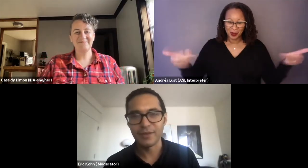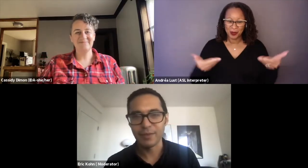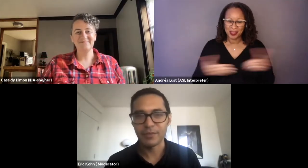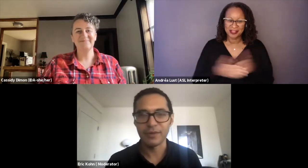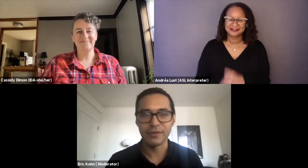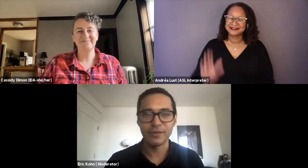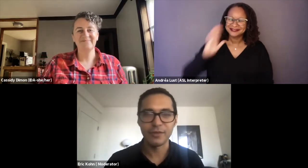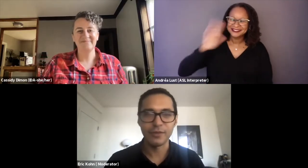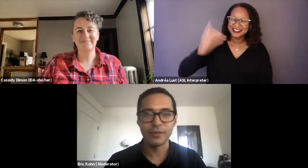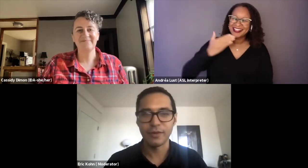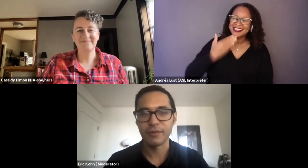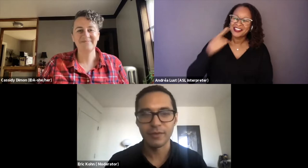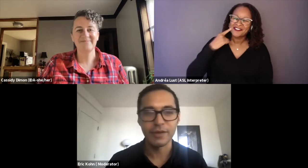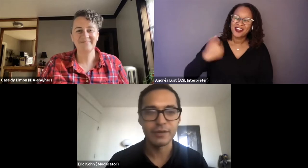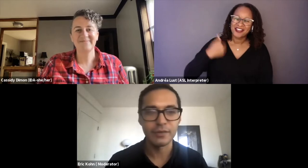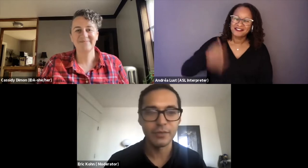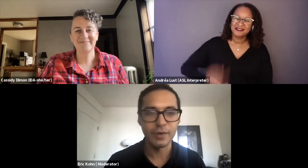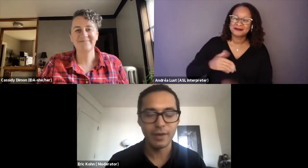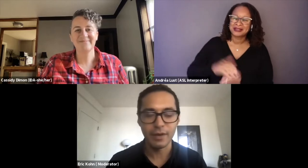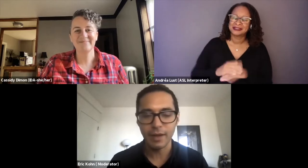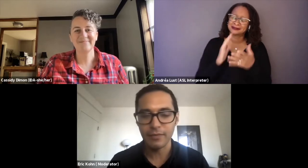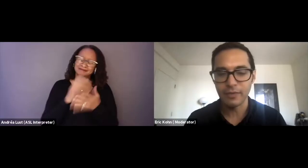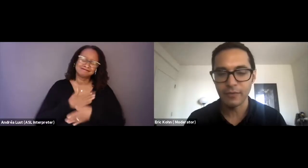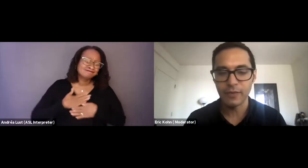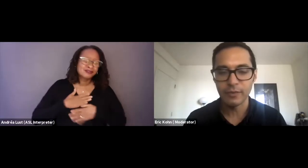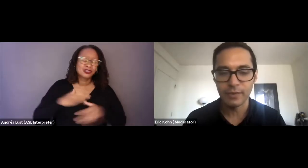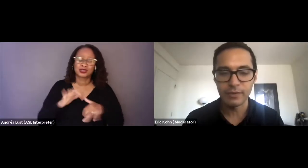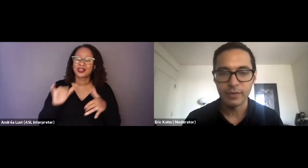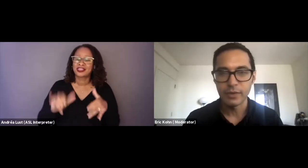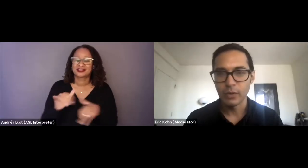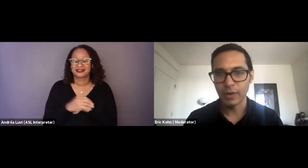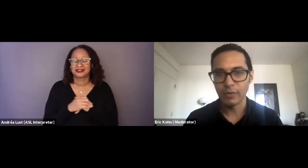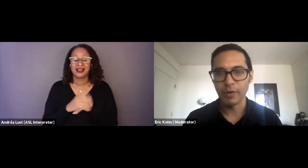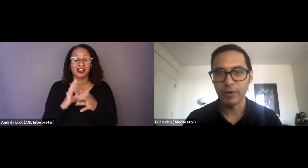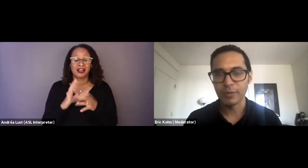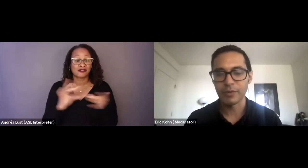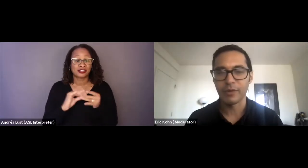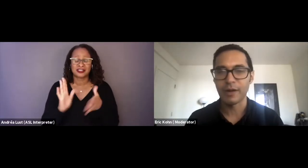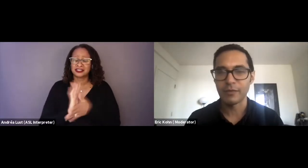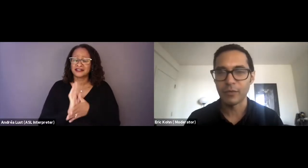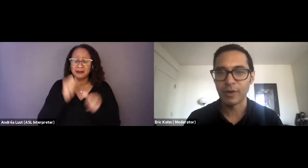It's my pleasure to do this conversation. This film is quite remarkable in a lot of ways.